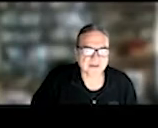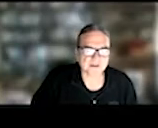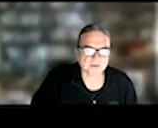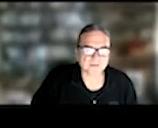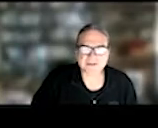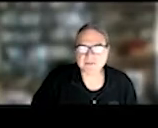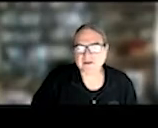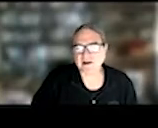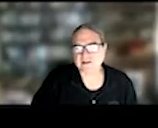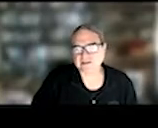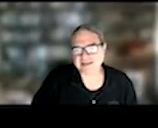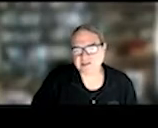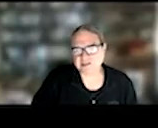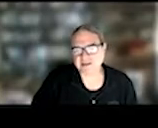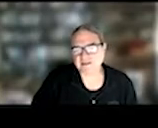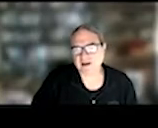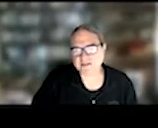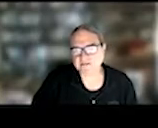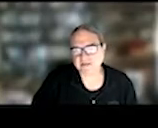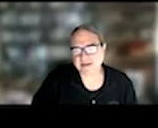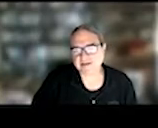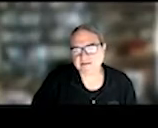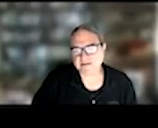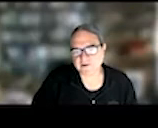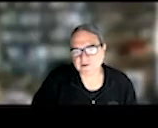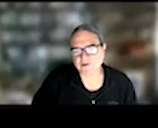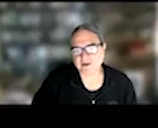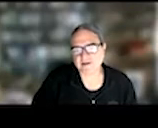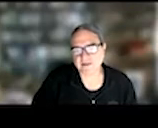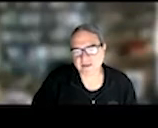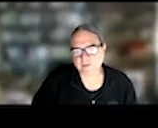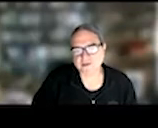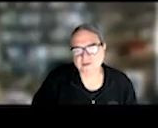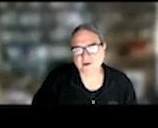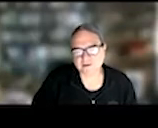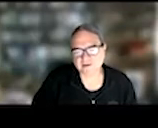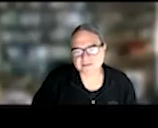So when we think about colonization and loss of land and territory and language and culture and